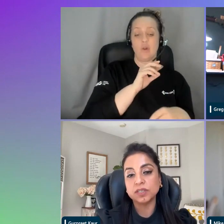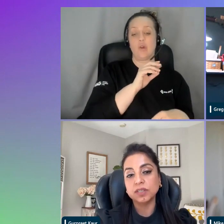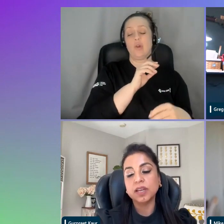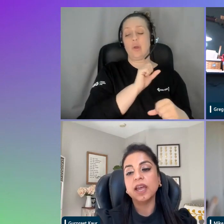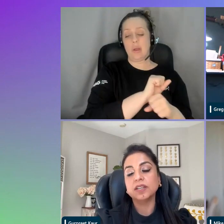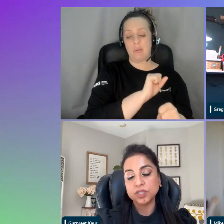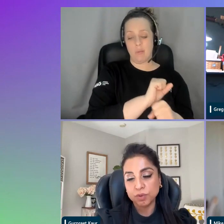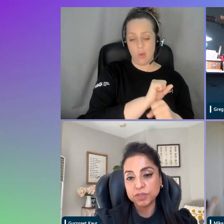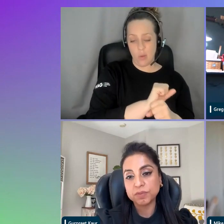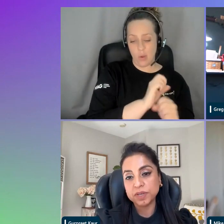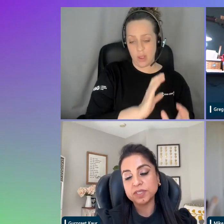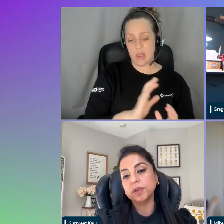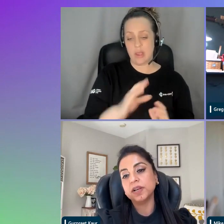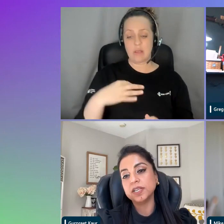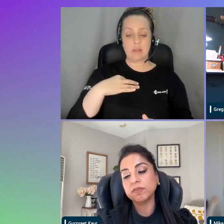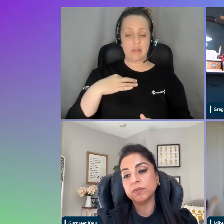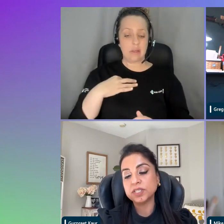and consumers with disabilities. For Mastercard.